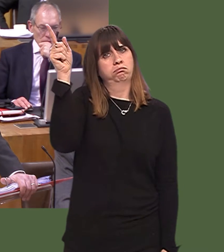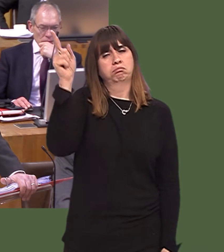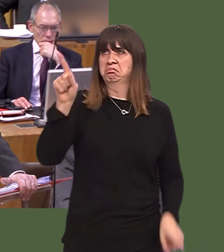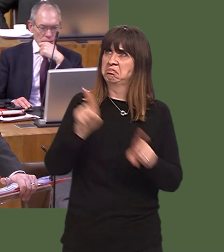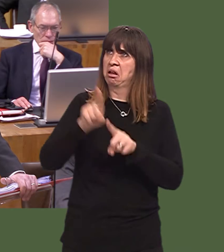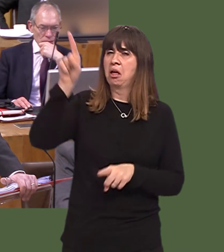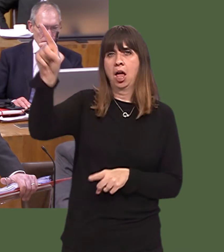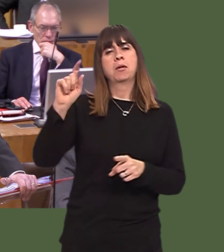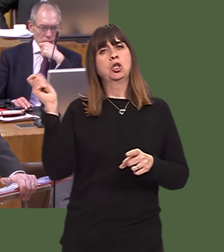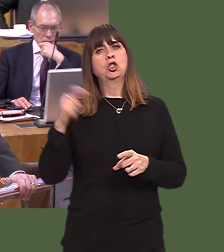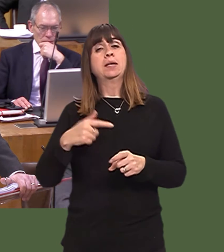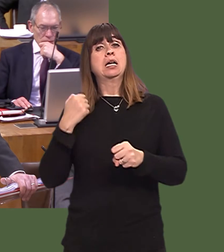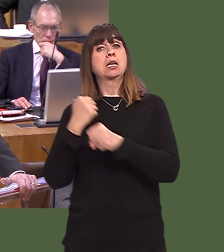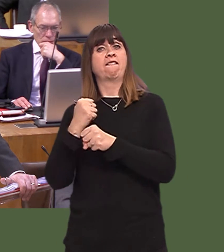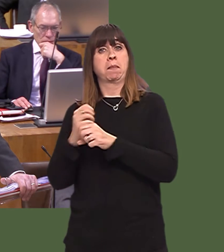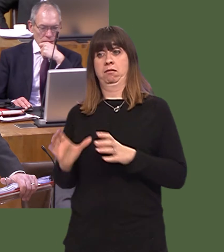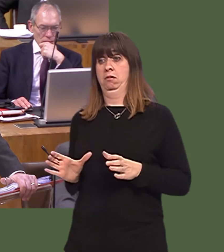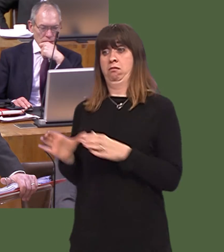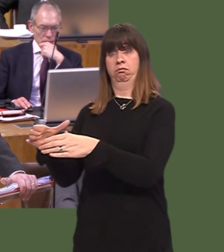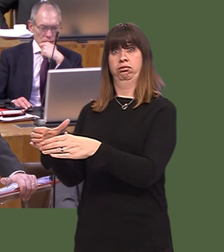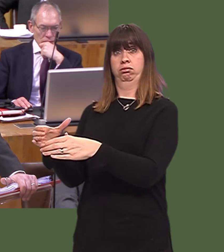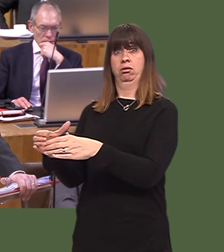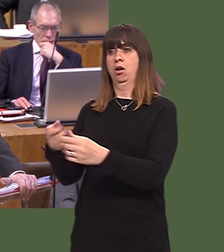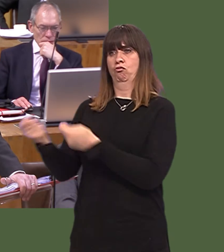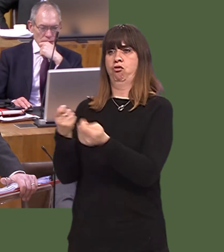having a public sector not-for-profit agency running the railway lines for the benefit